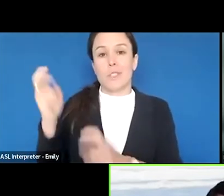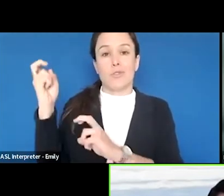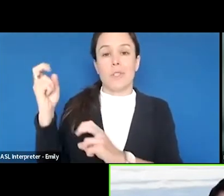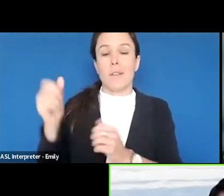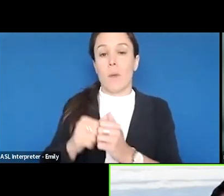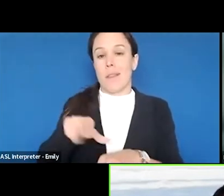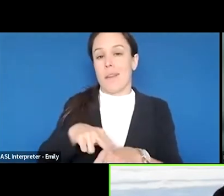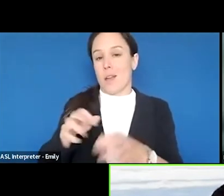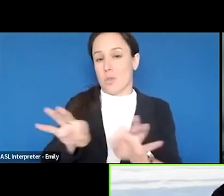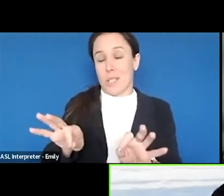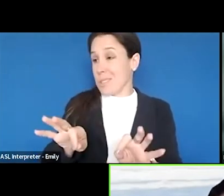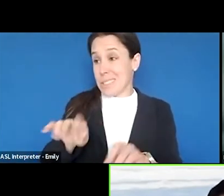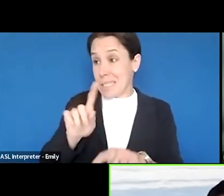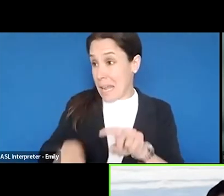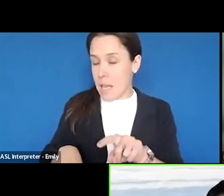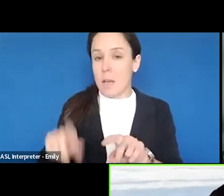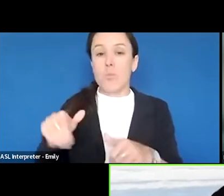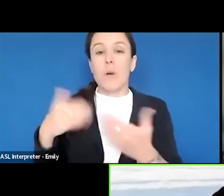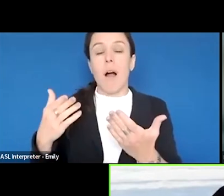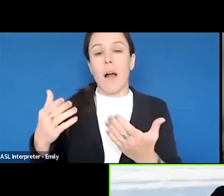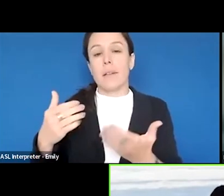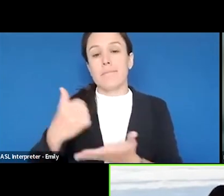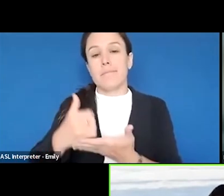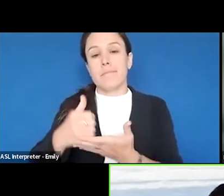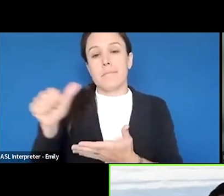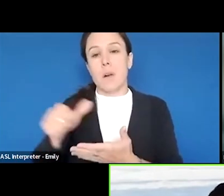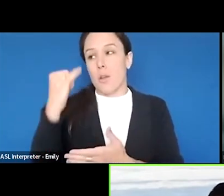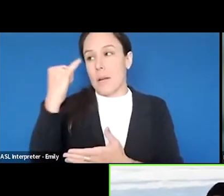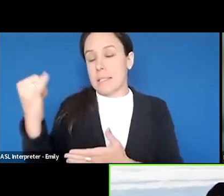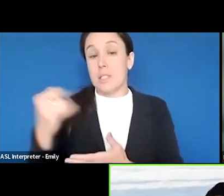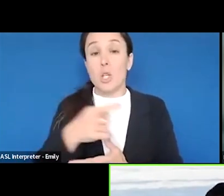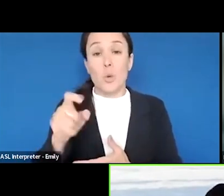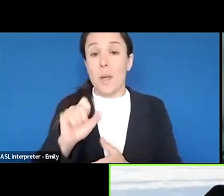here is something that you can do, okay and then you can improve the connection between